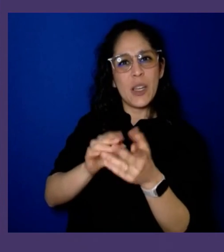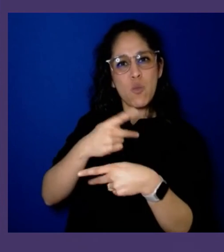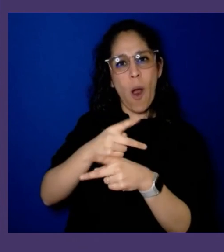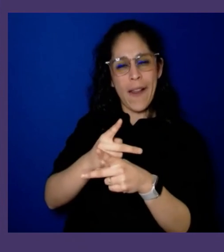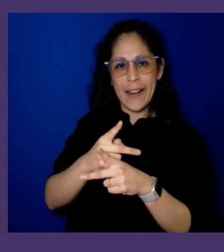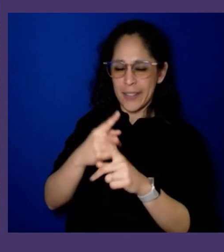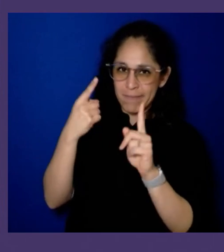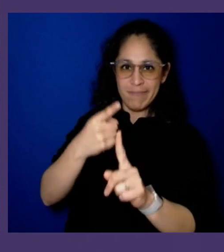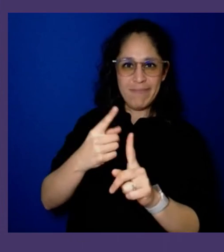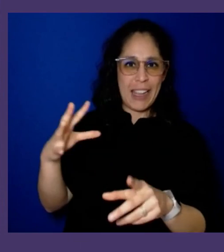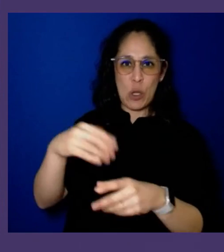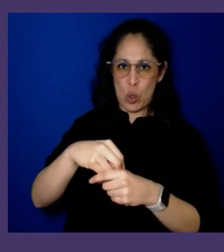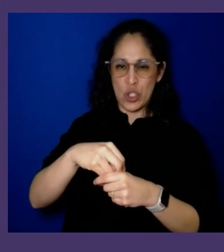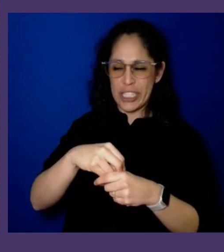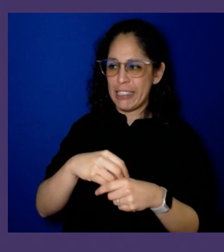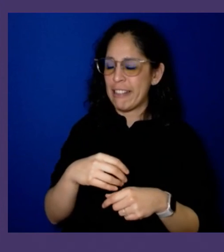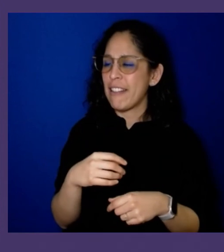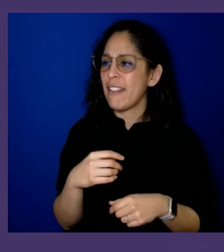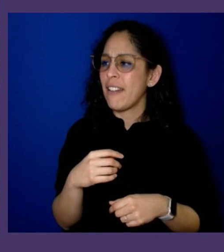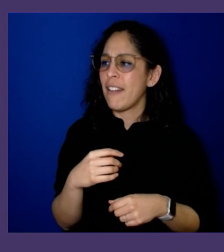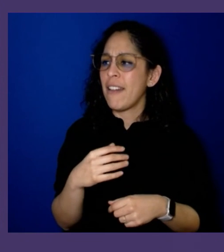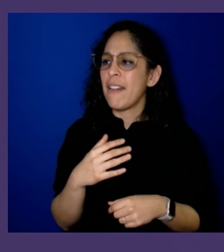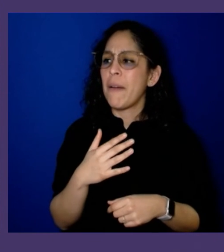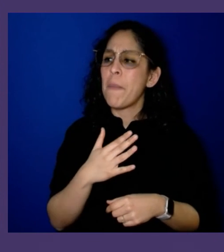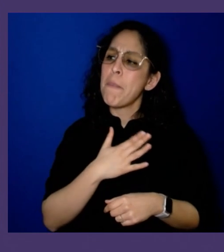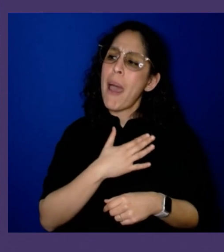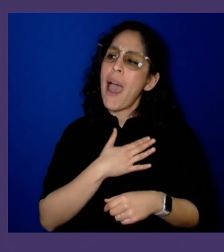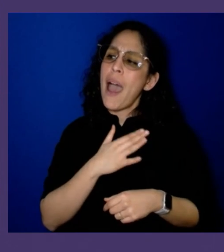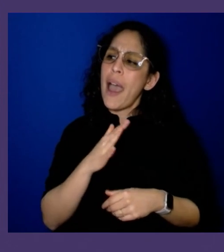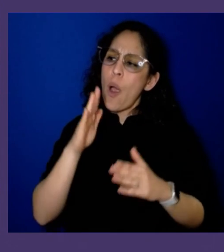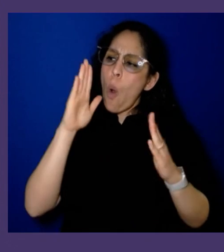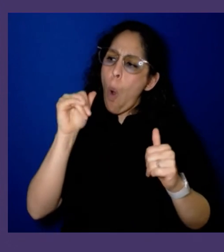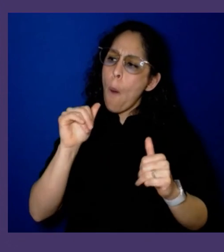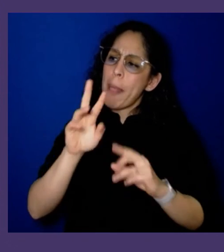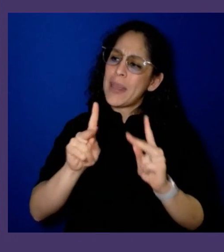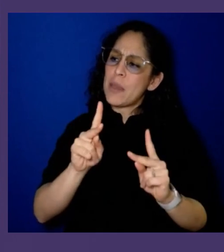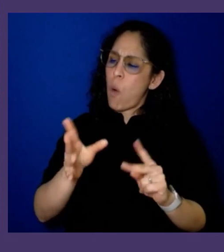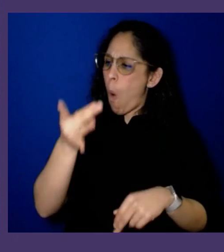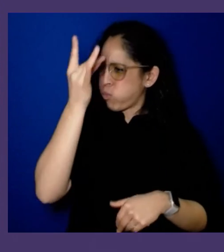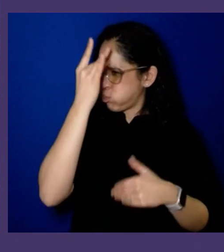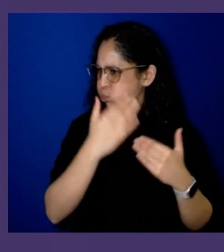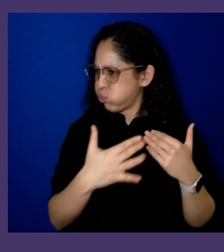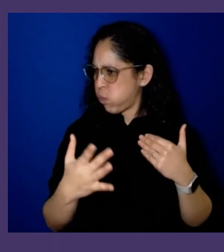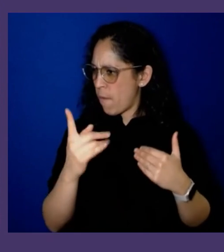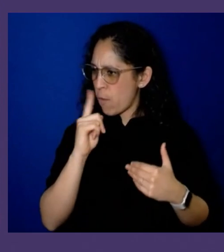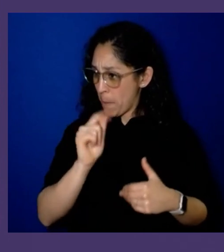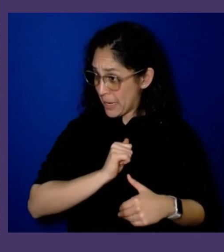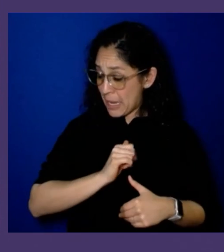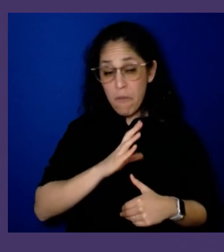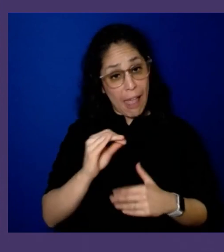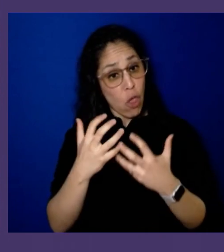I think my takeaway for me personally and then for the audience would be you never stop